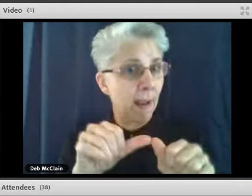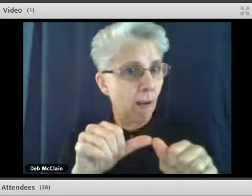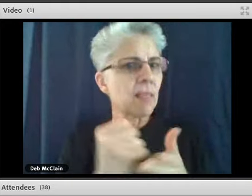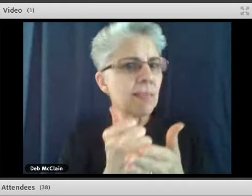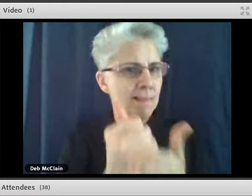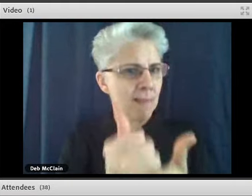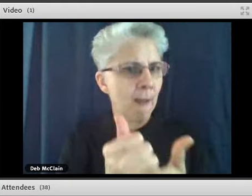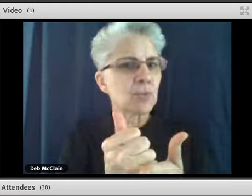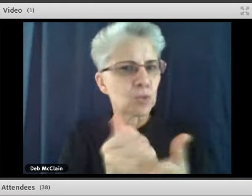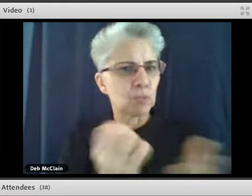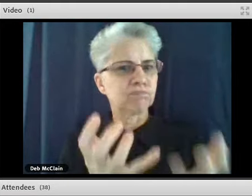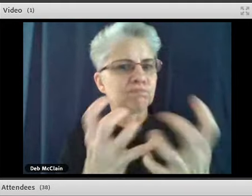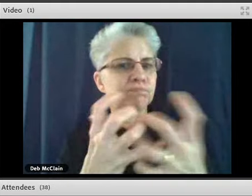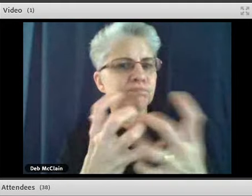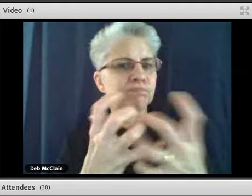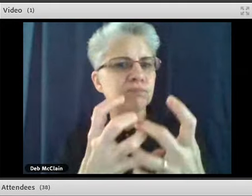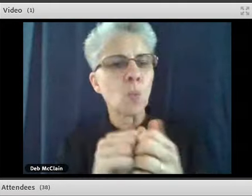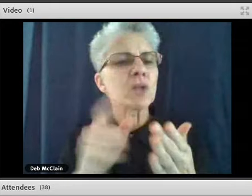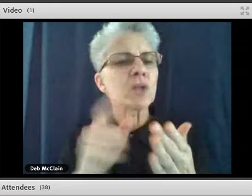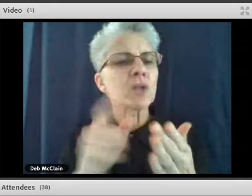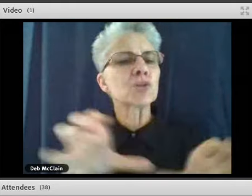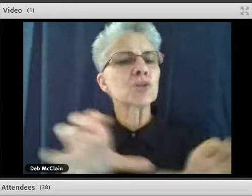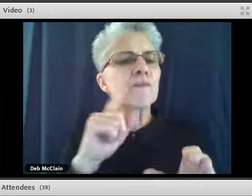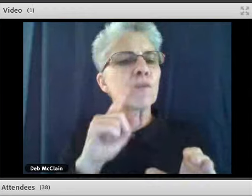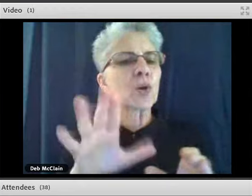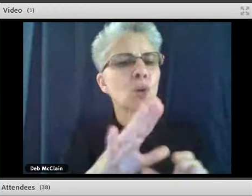And that'll help also feed into what you need to do for your collections.